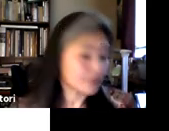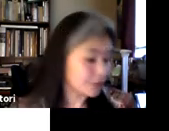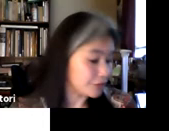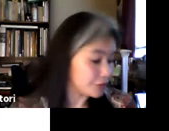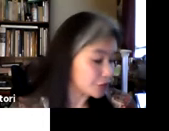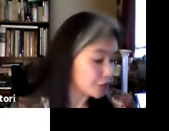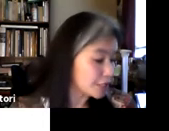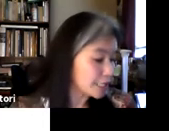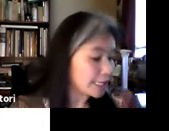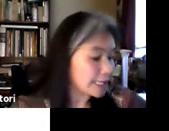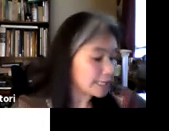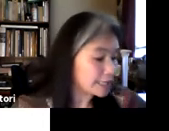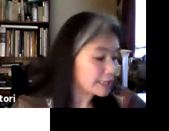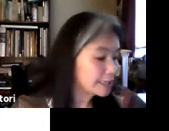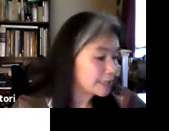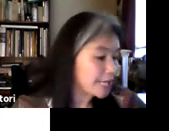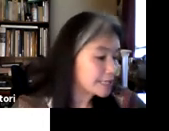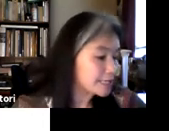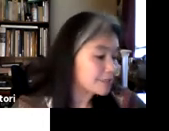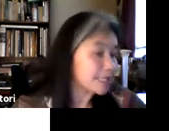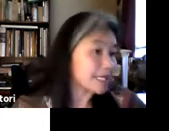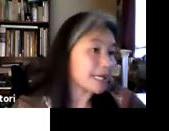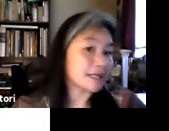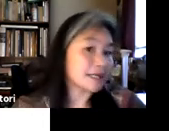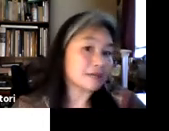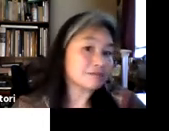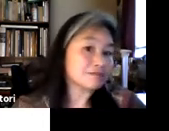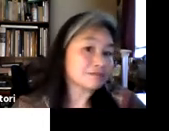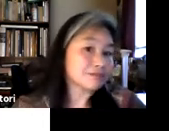strict. And of course, my aunt, you know, ended up going with